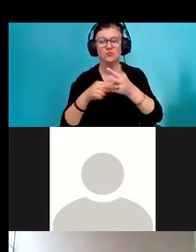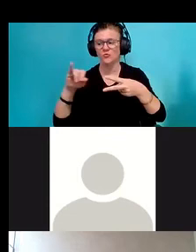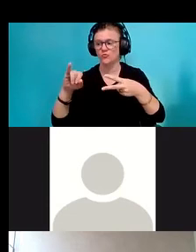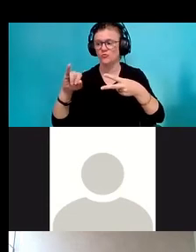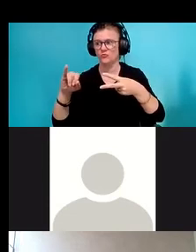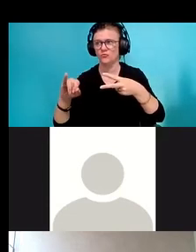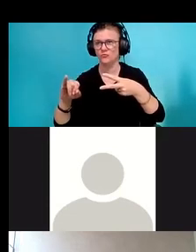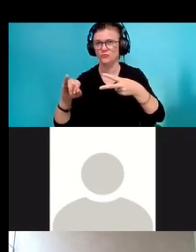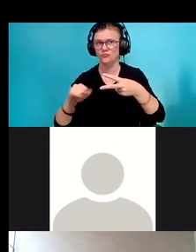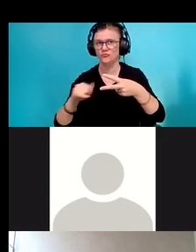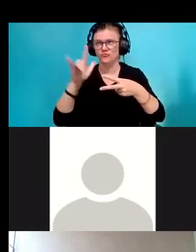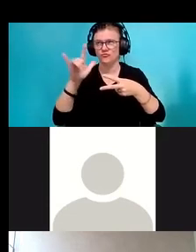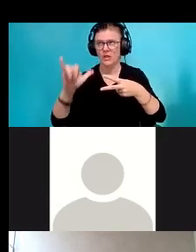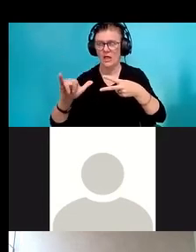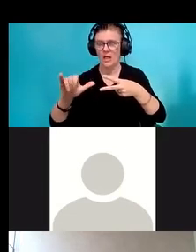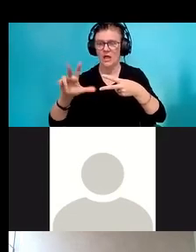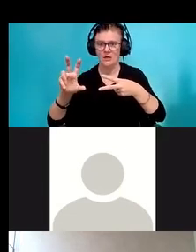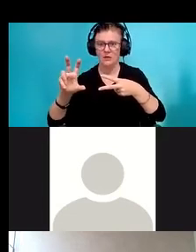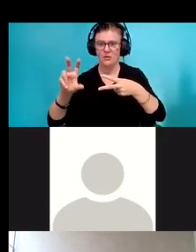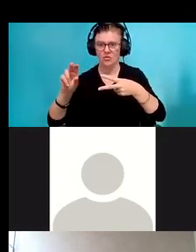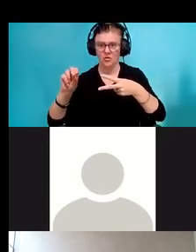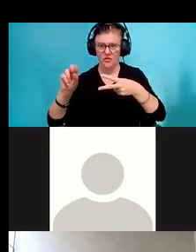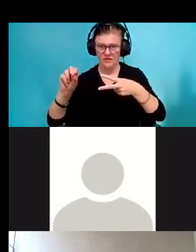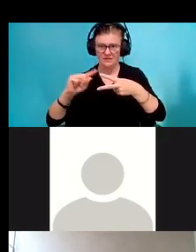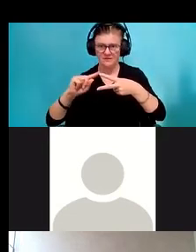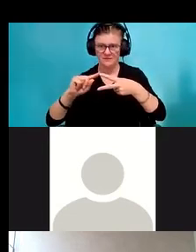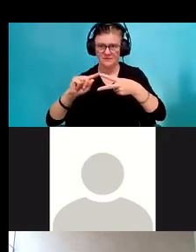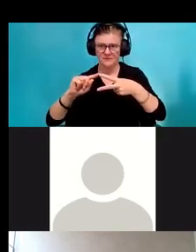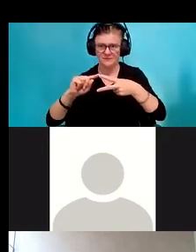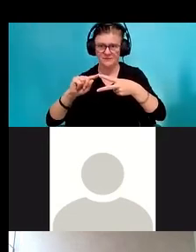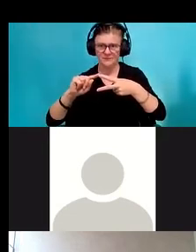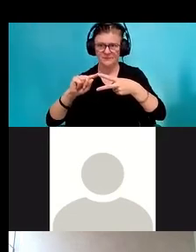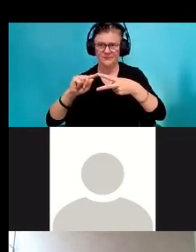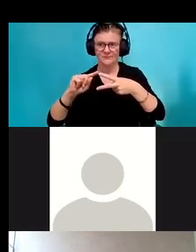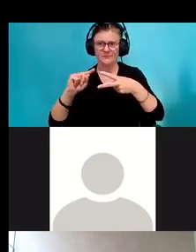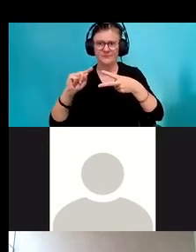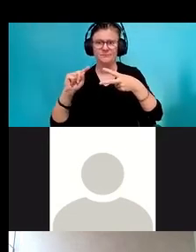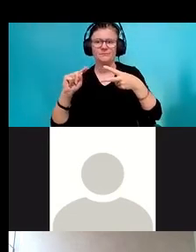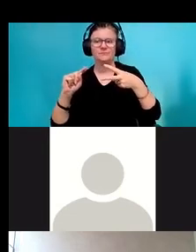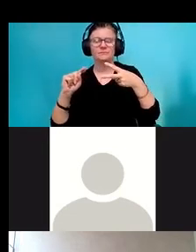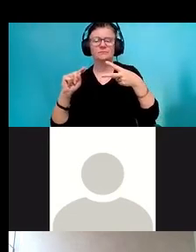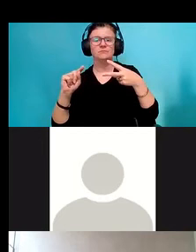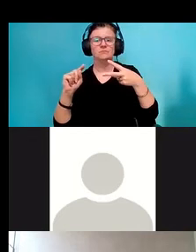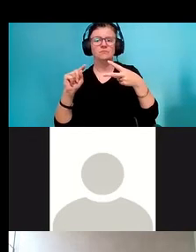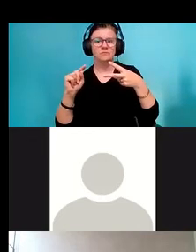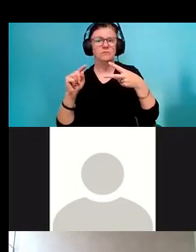if you're a discretionary grantee, is July 30, in order for your funds not to be frozen.